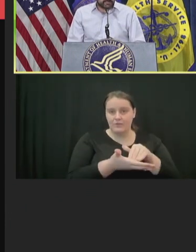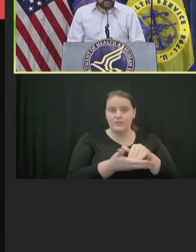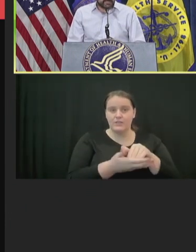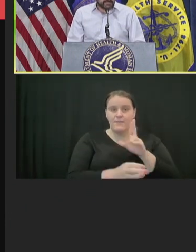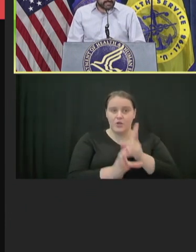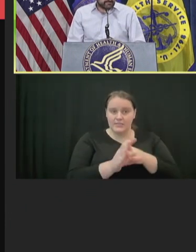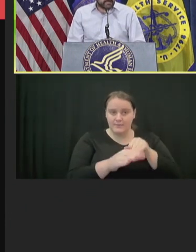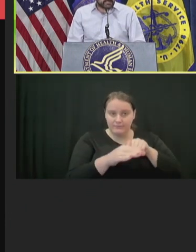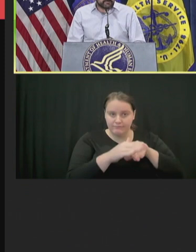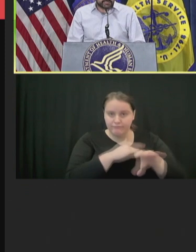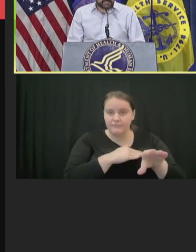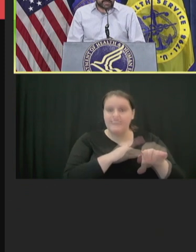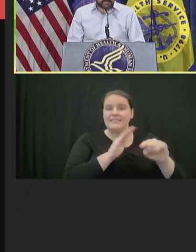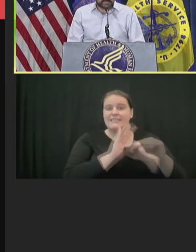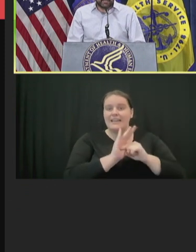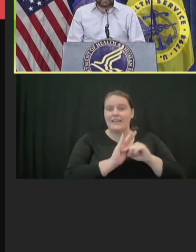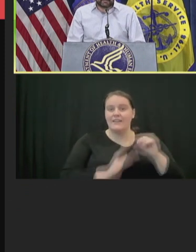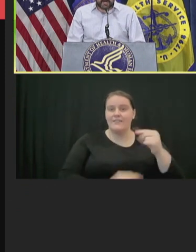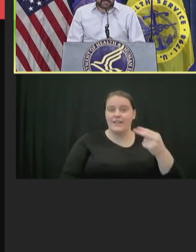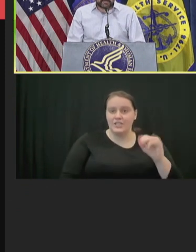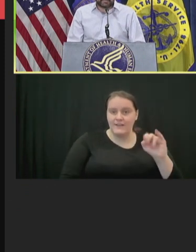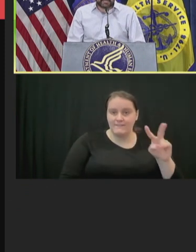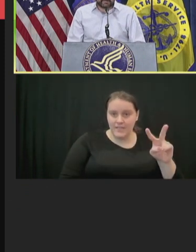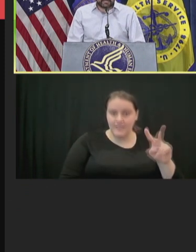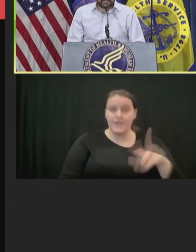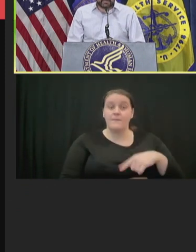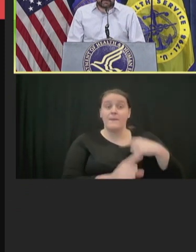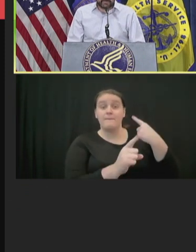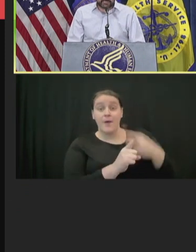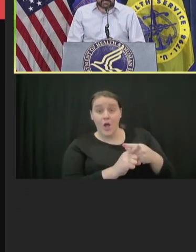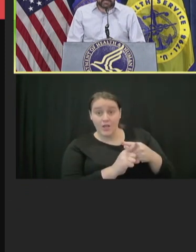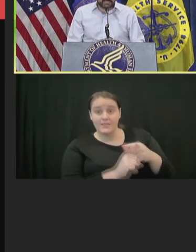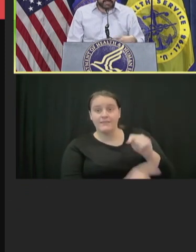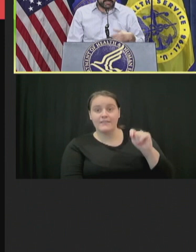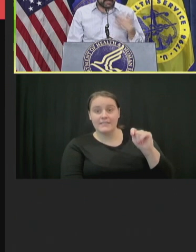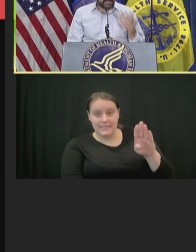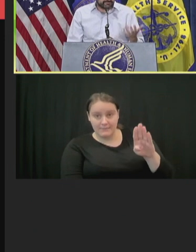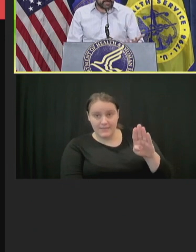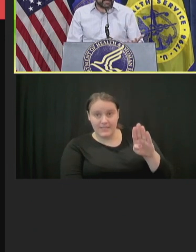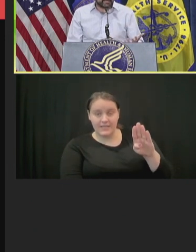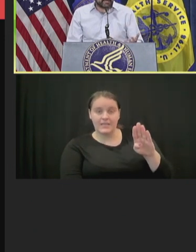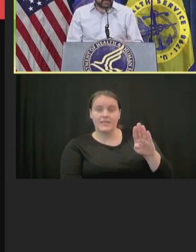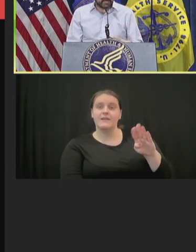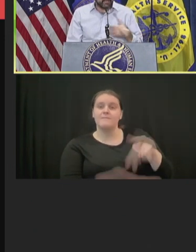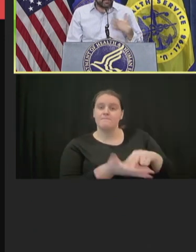with a negative HIV test but a positive test for TB infection, indicating they have latent TB or at